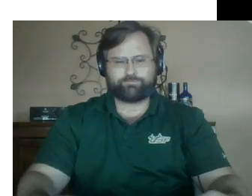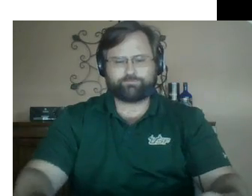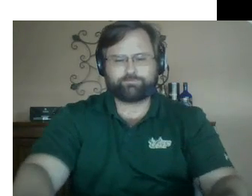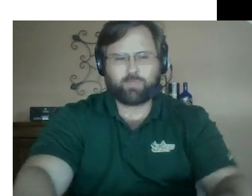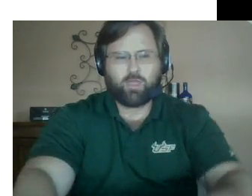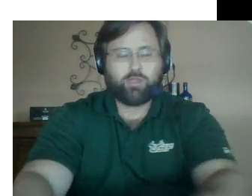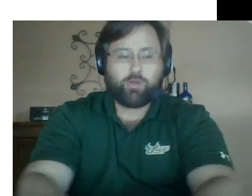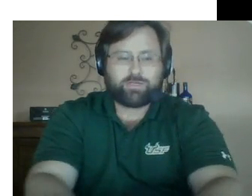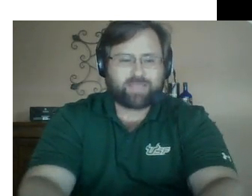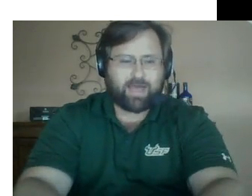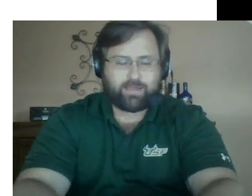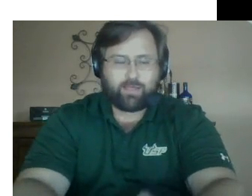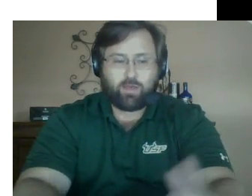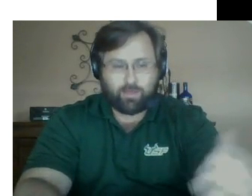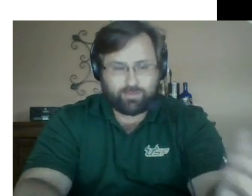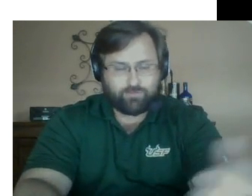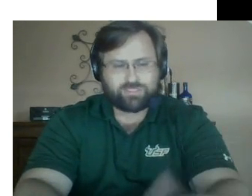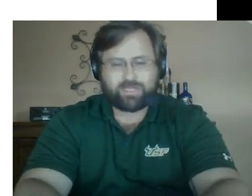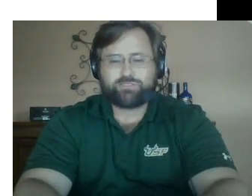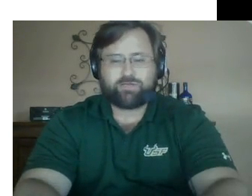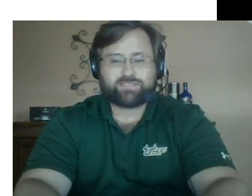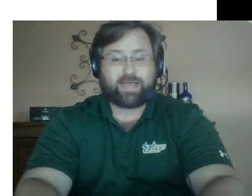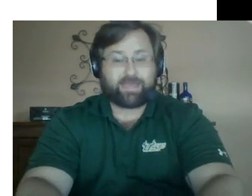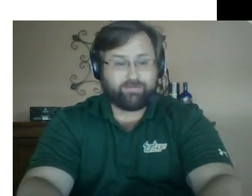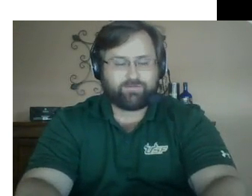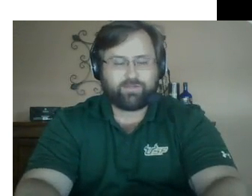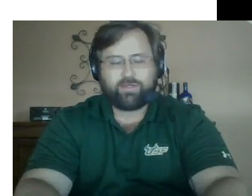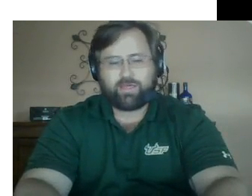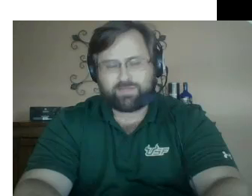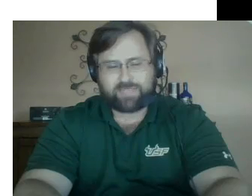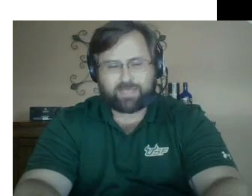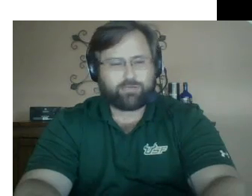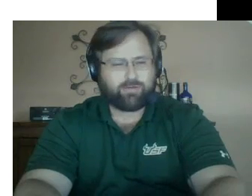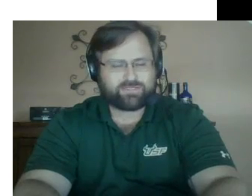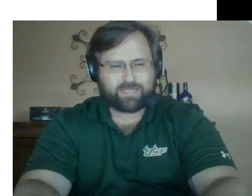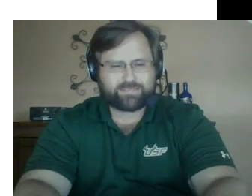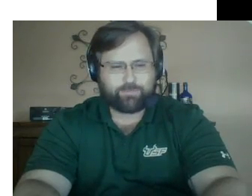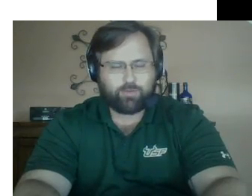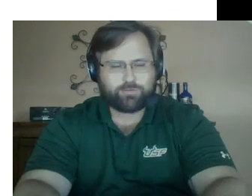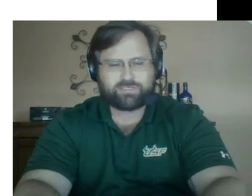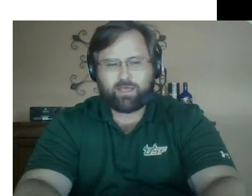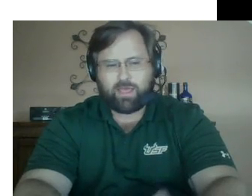notice that in the first sentence you have to sign if in the second you have the sign suppose